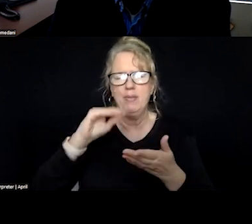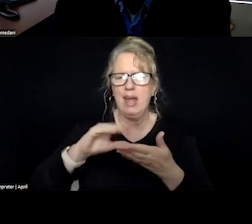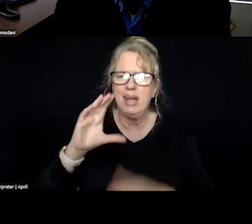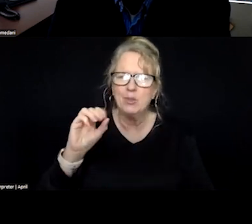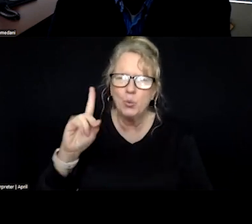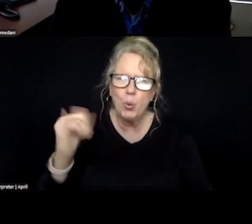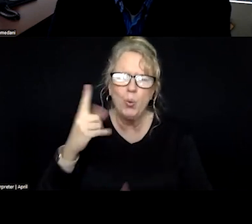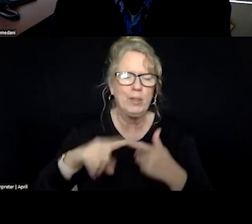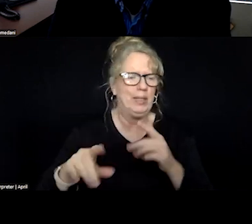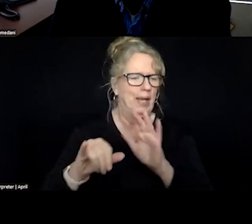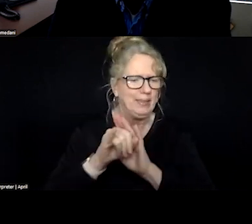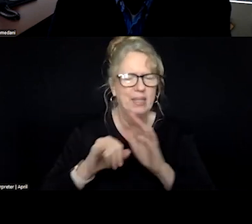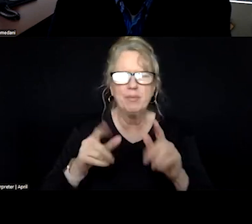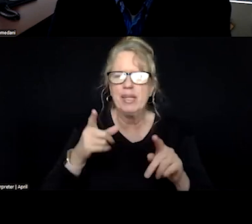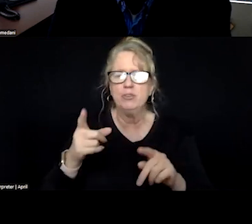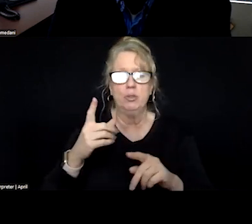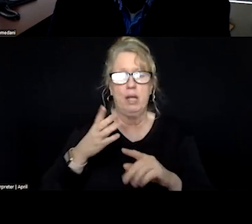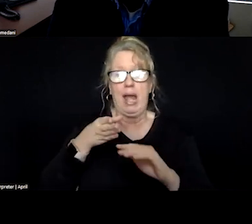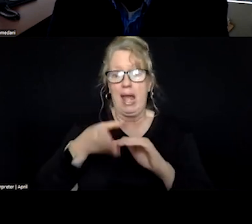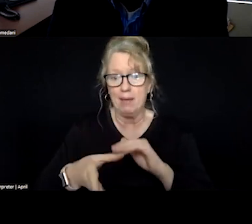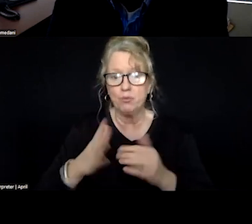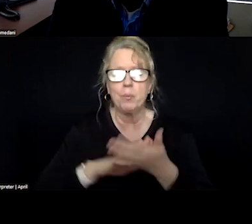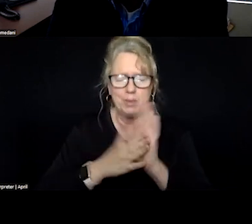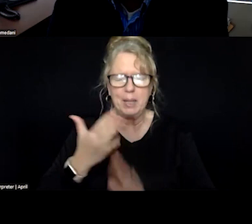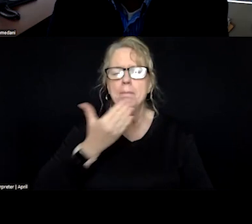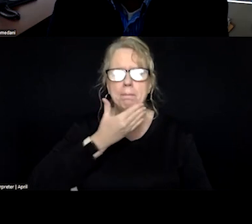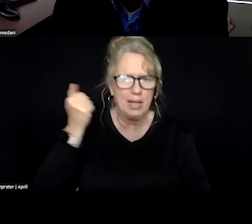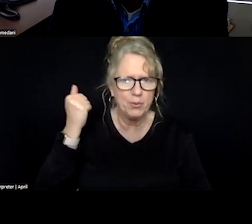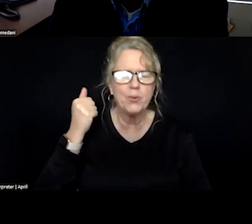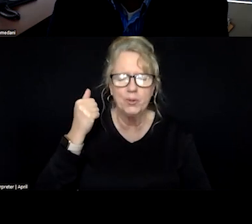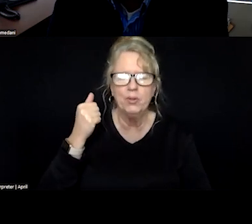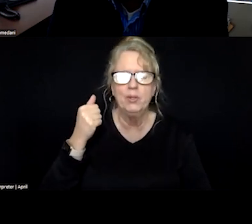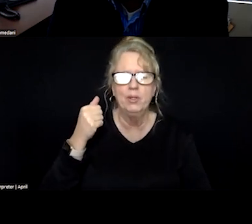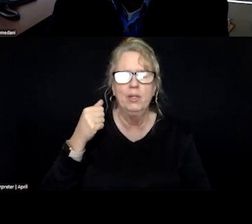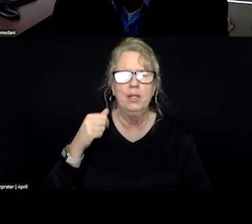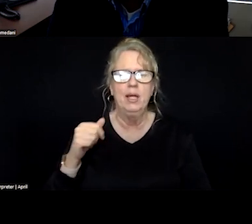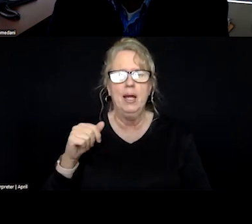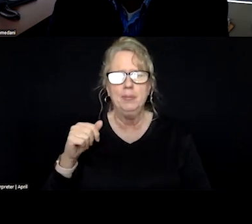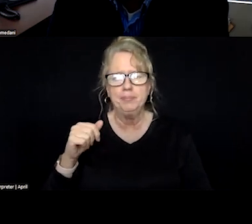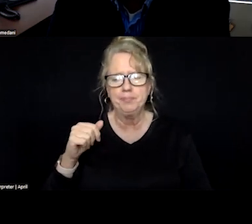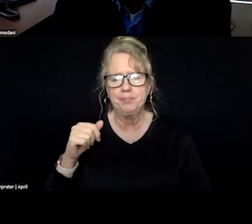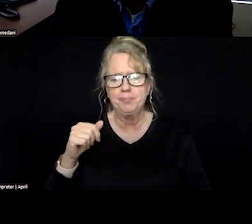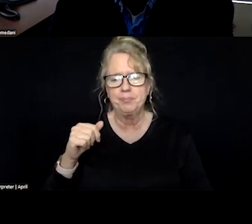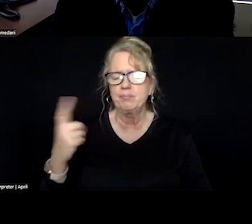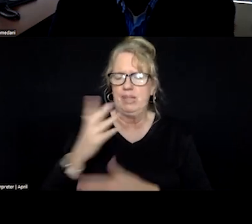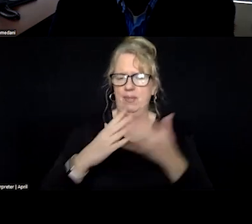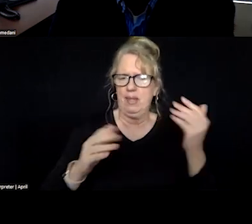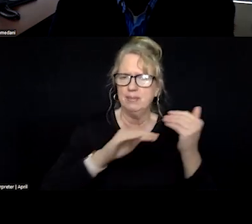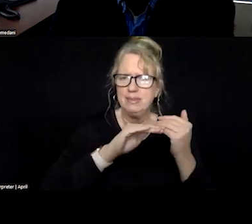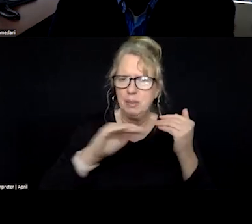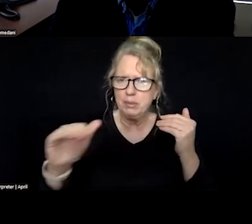IDENTIFICATION GOT BETTER AFTER AND THE STABILIZATION HAS TO DO